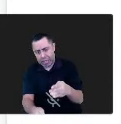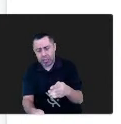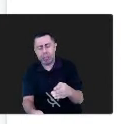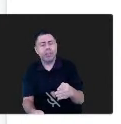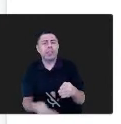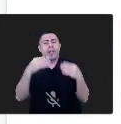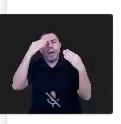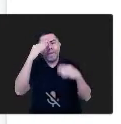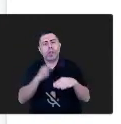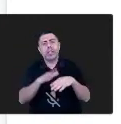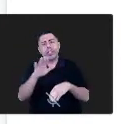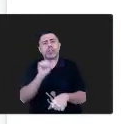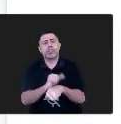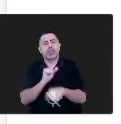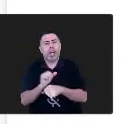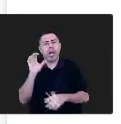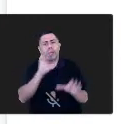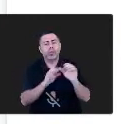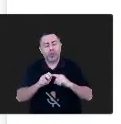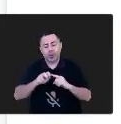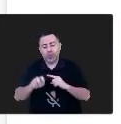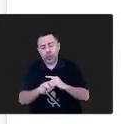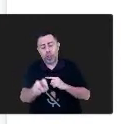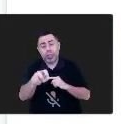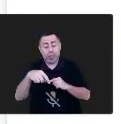are you getting better responses are people responding to you quicker is your messaging